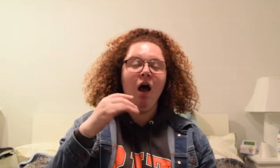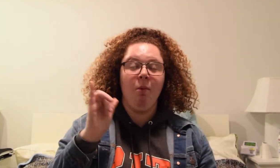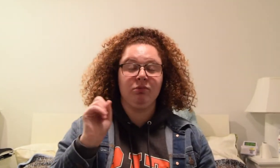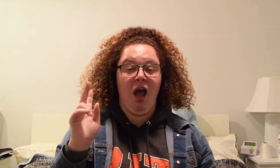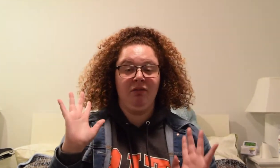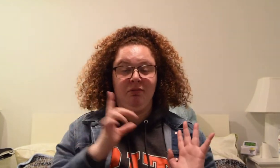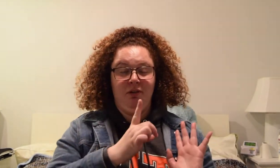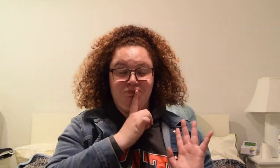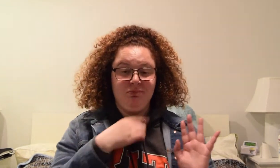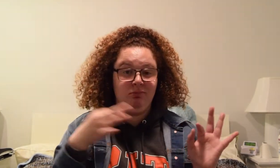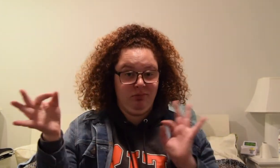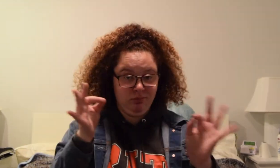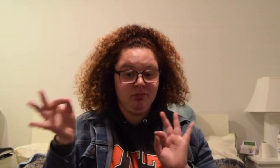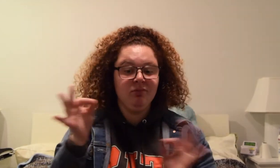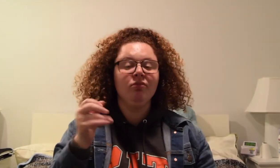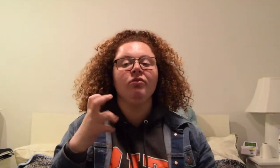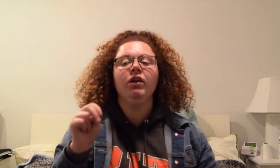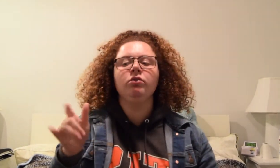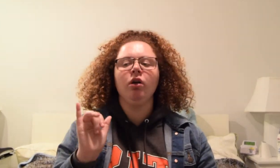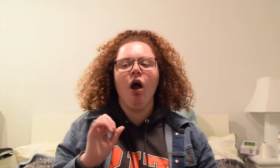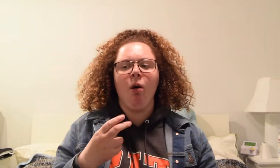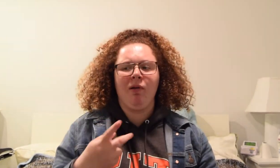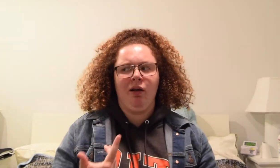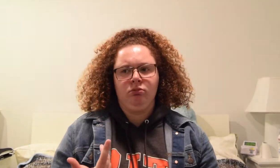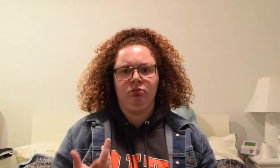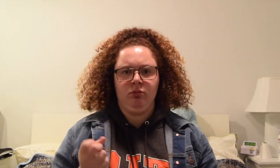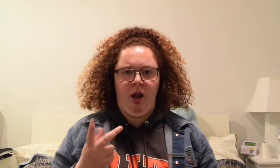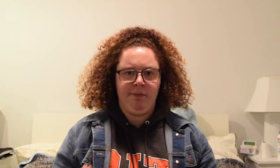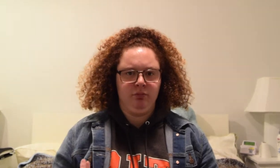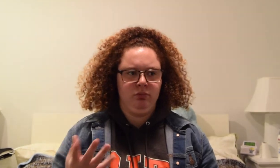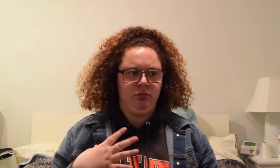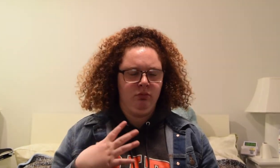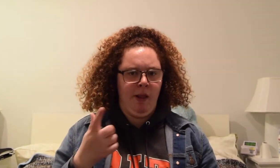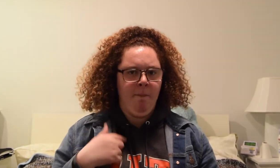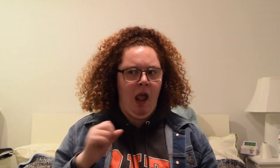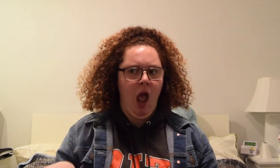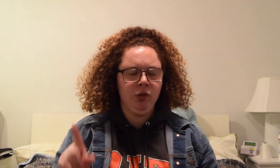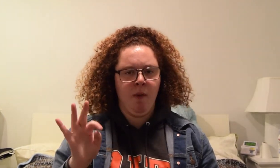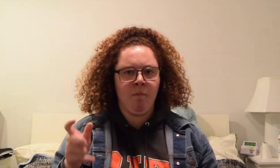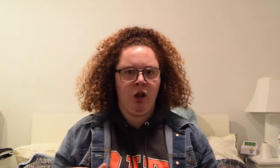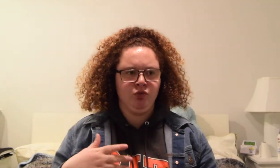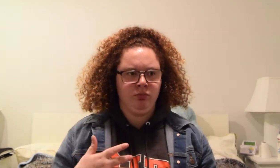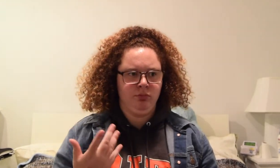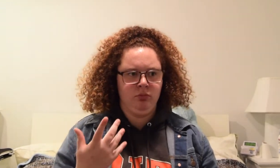I was like whatever and explained again. They were like ohh okay fine I guess let me ask other managers